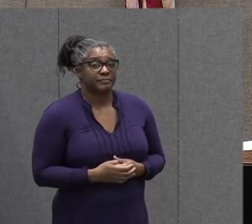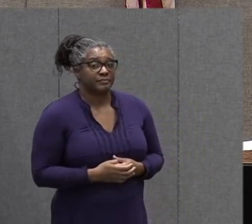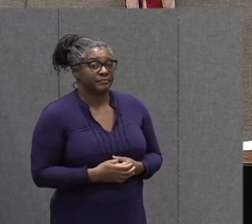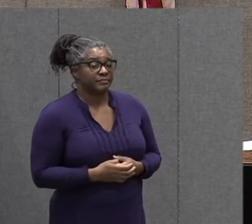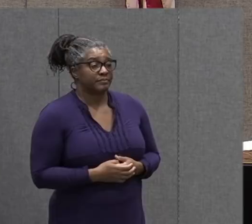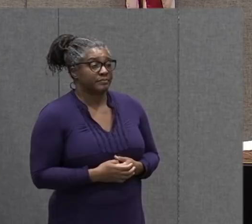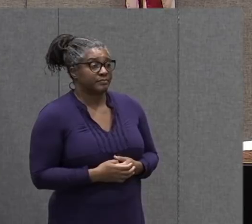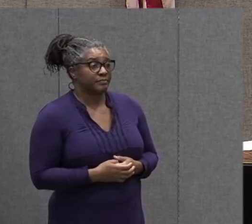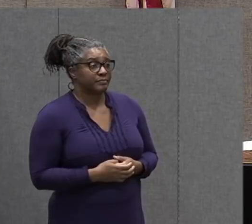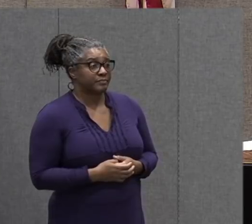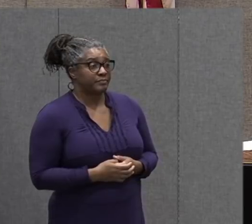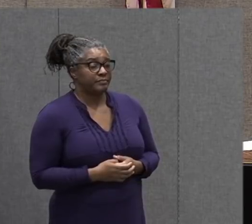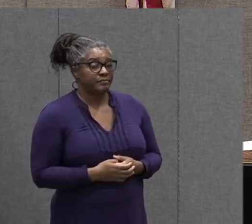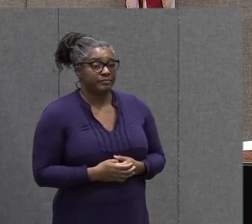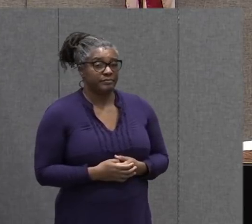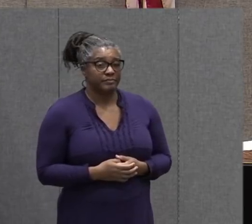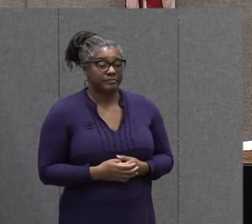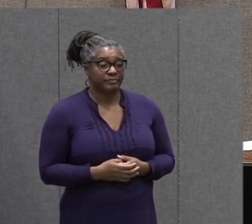[Mr. R.] The crusty crust.